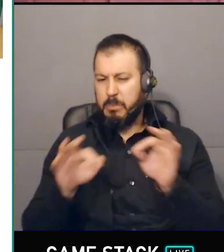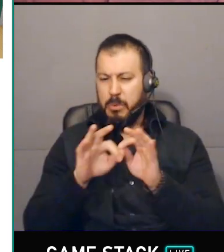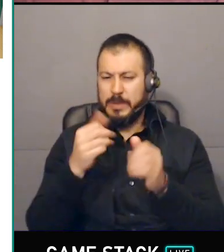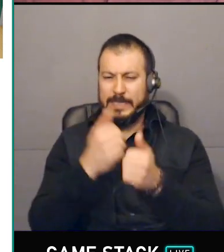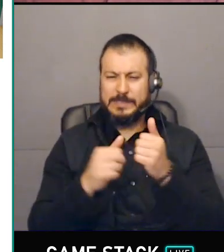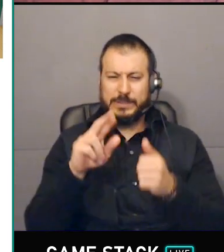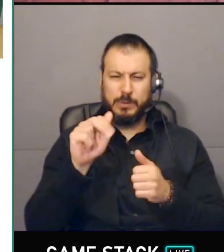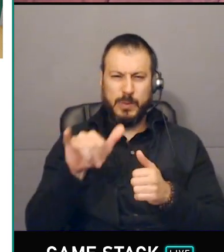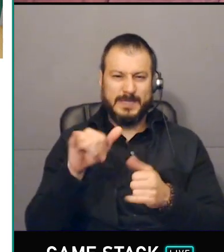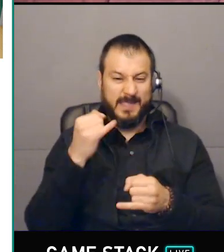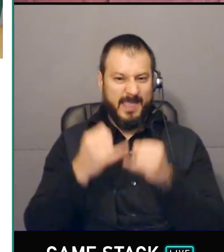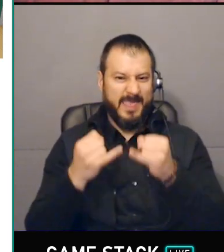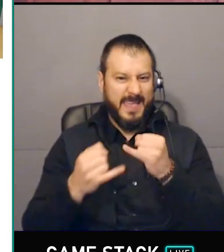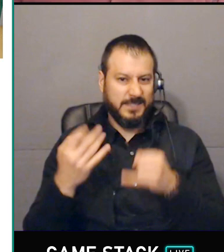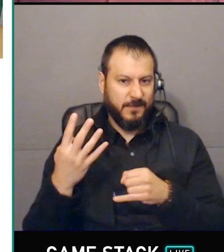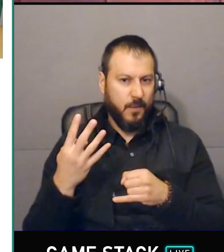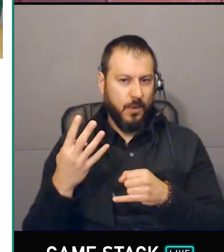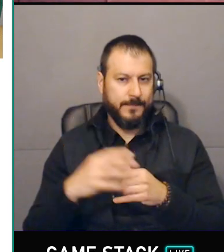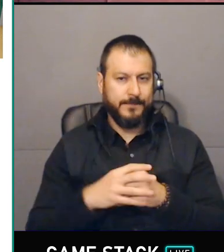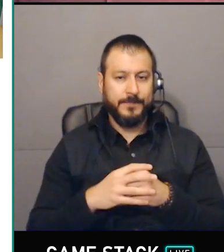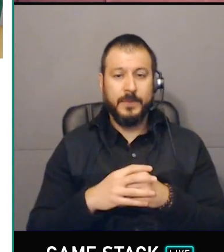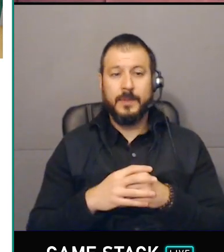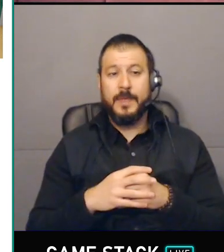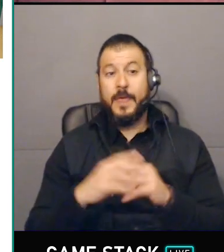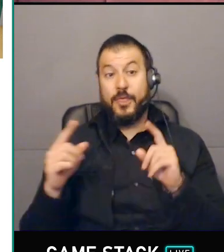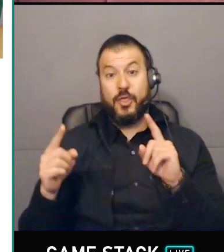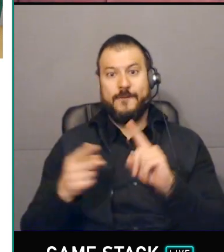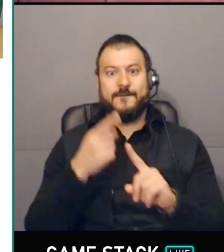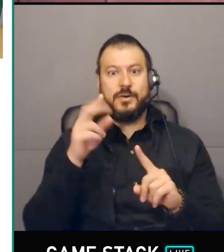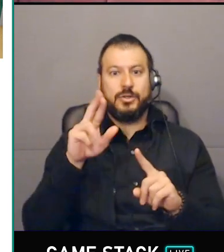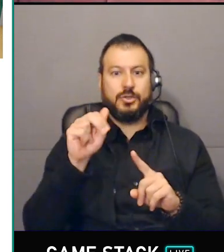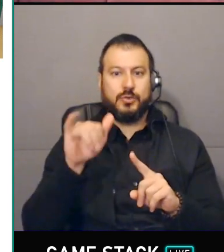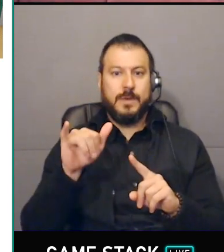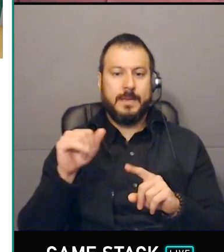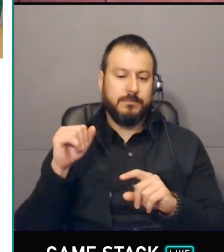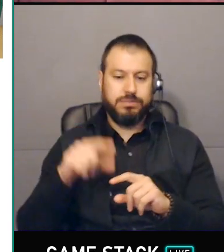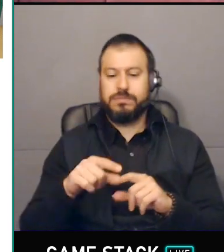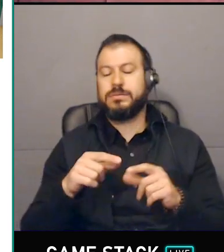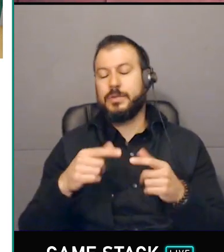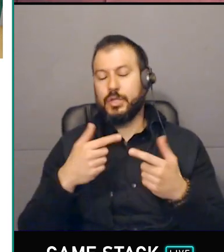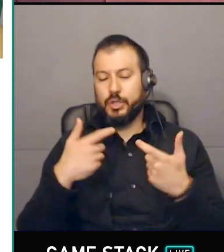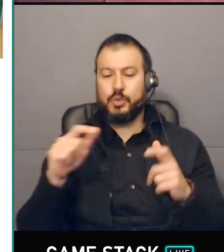particularly these last four. Right, this first Rry gives a huge quality improvement,